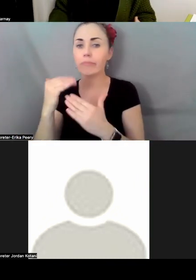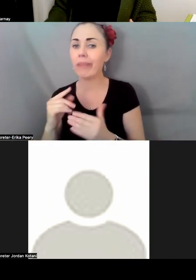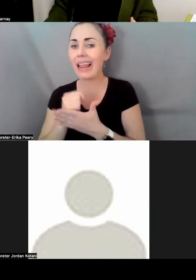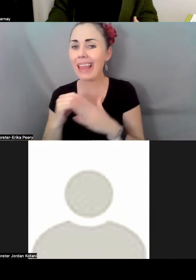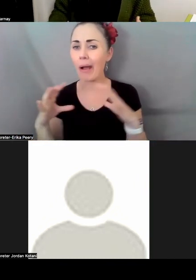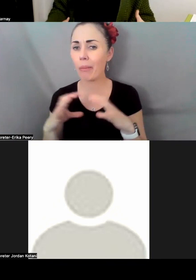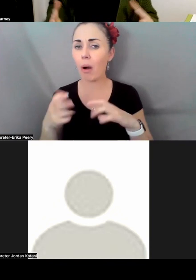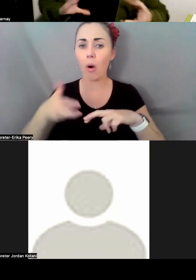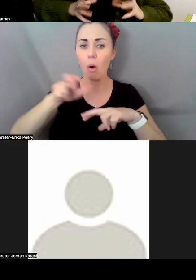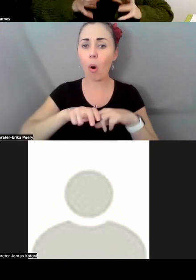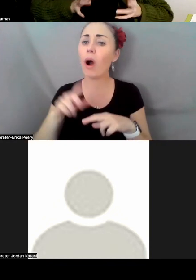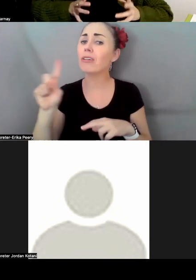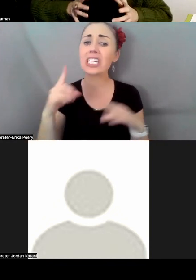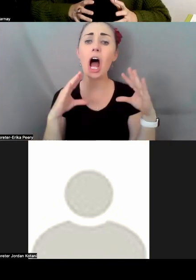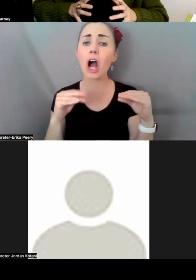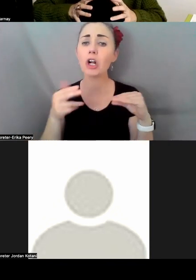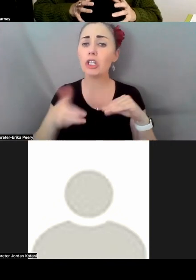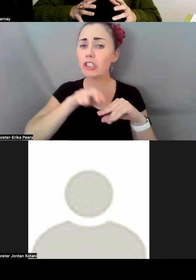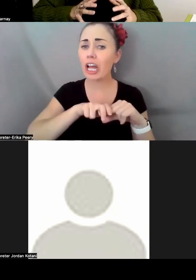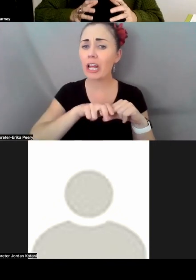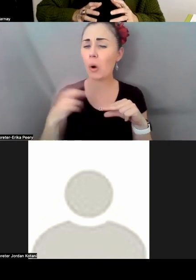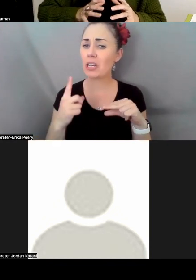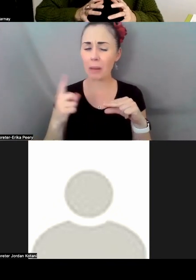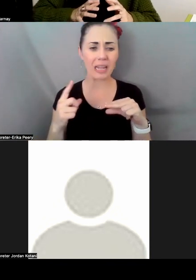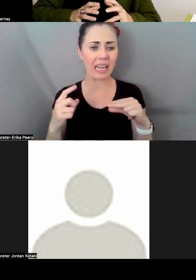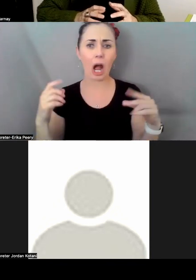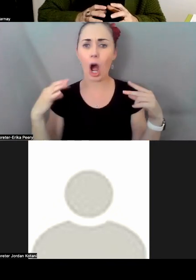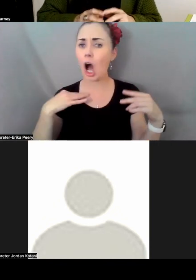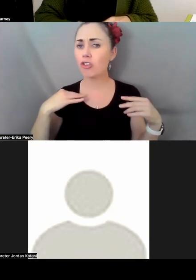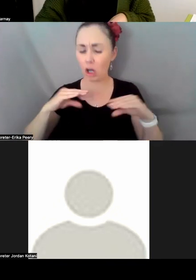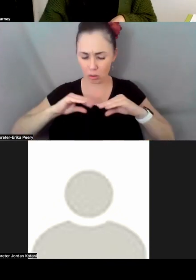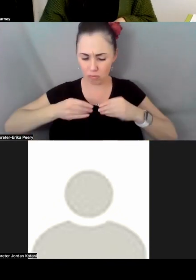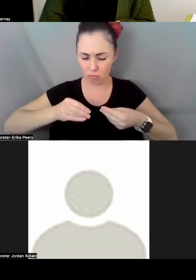sitting on a cushion or rolled up sweatshirt to give them just a little bit of movement.